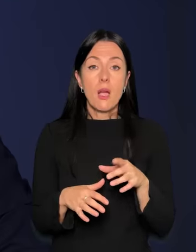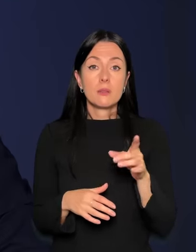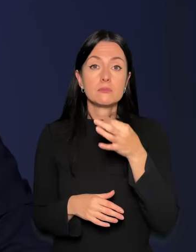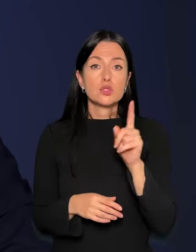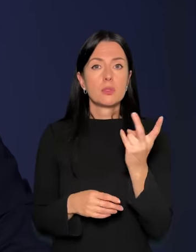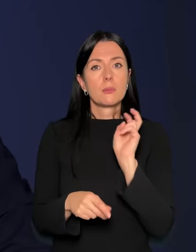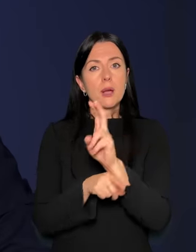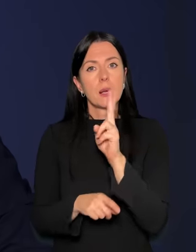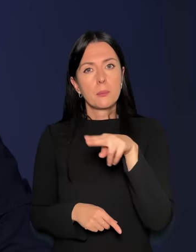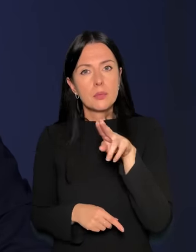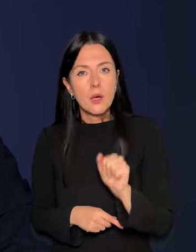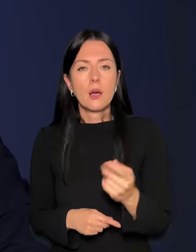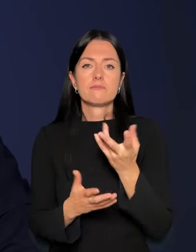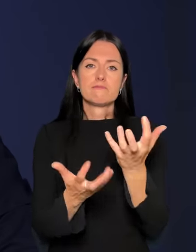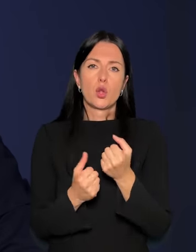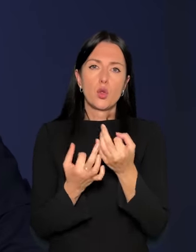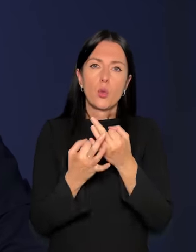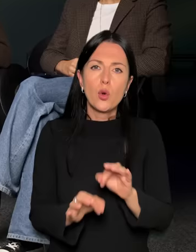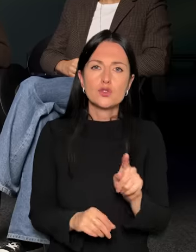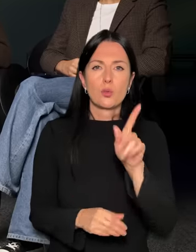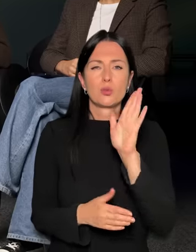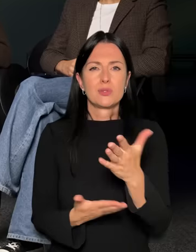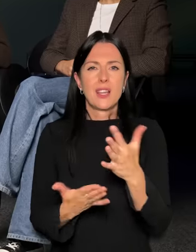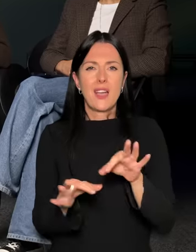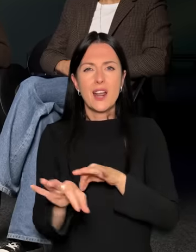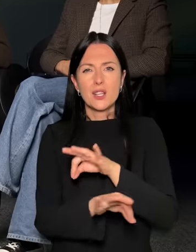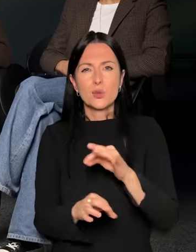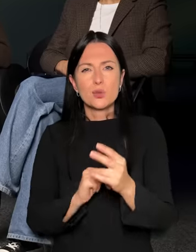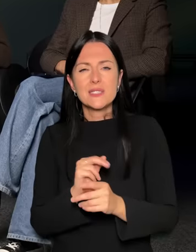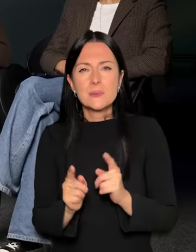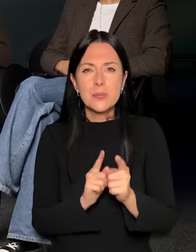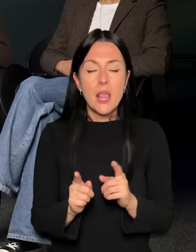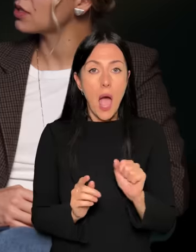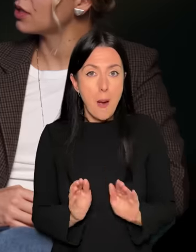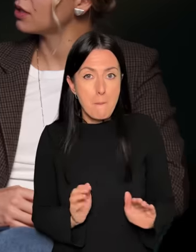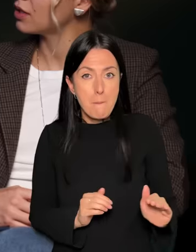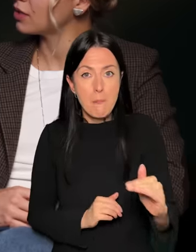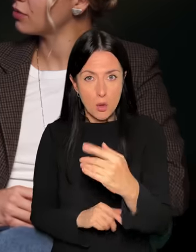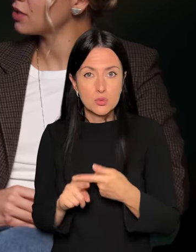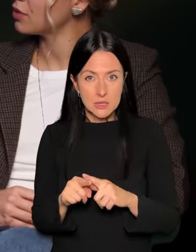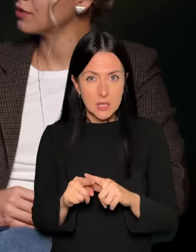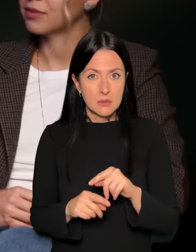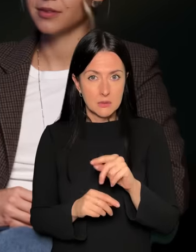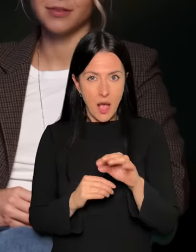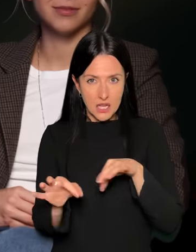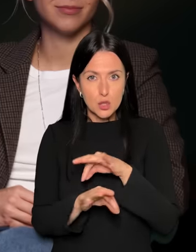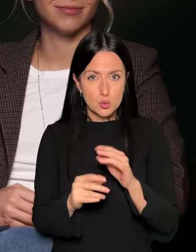go to the Kyiv City State Administration (KMDA) to obtain permission for making some architectural changes there. And a ramp – is that considered an architectural change? Yes. Here.